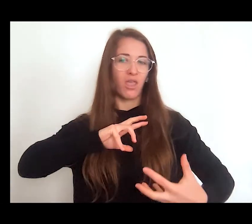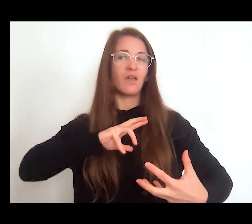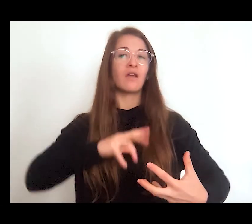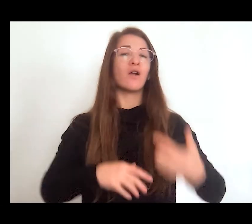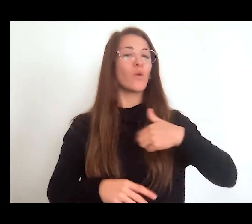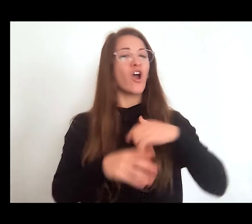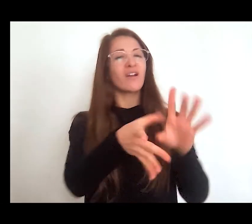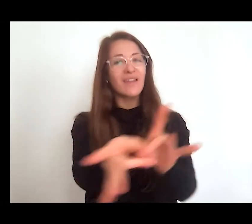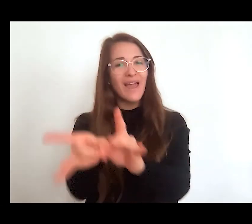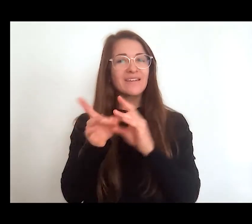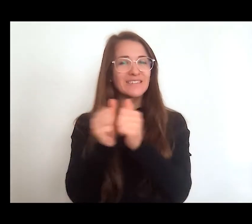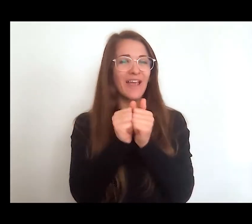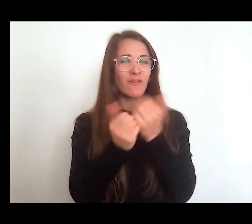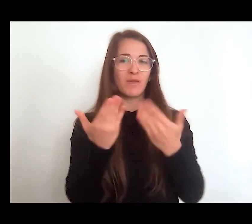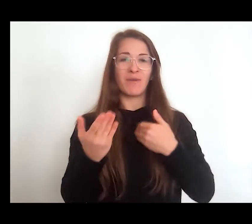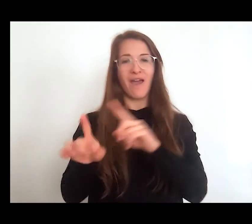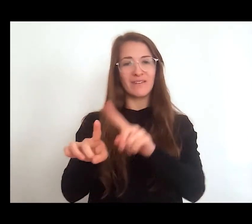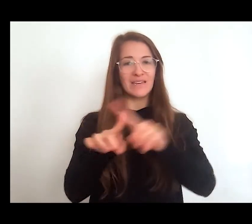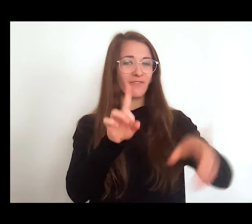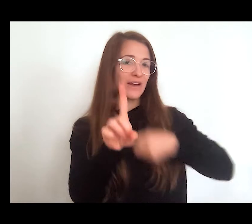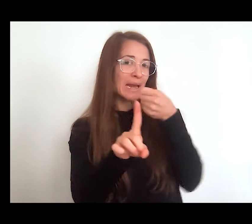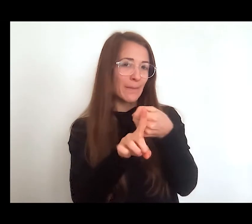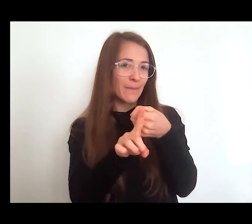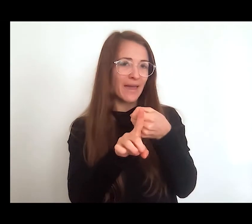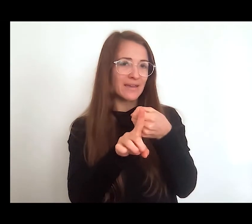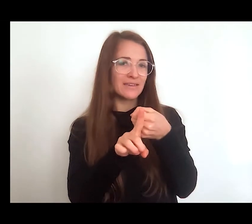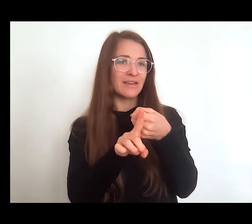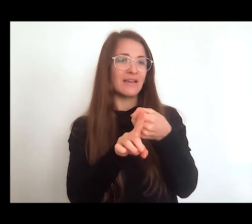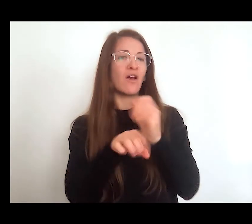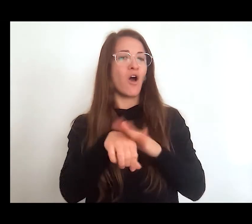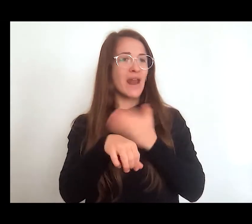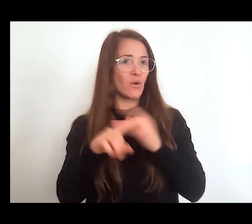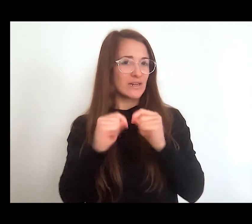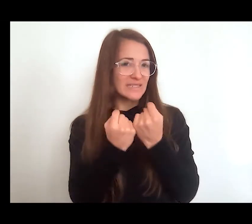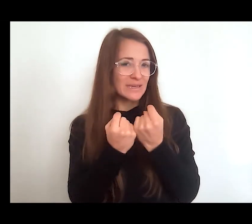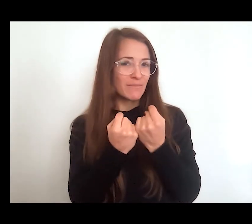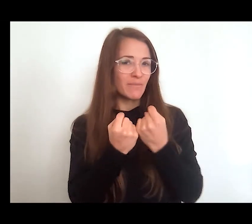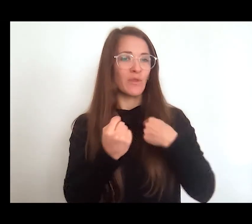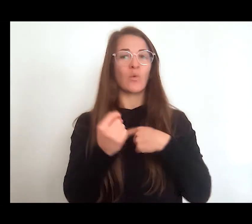THE AXLES BREAKS WE DON'T WORK.